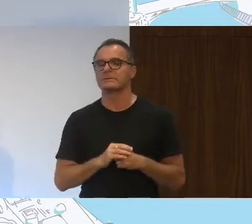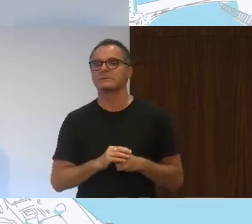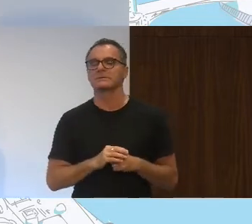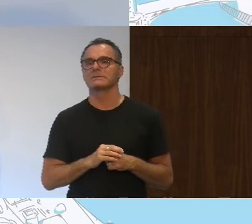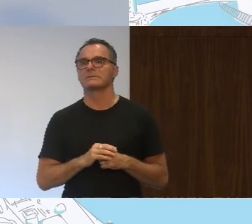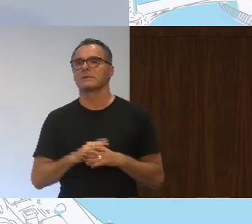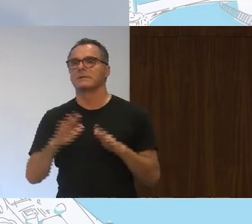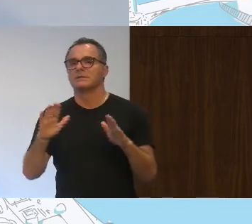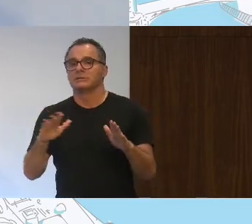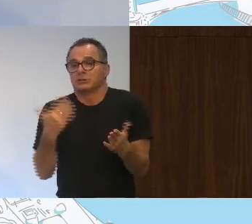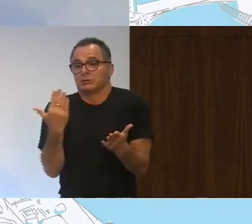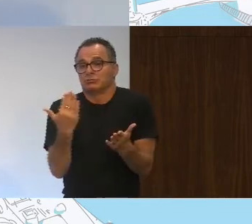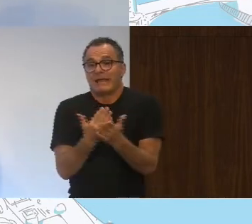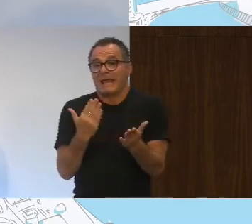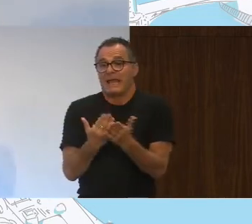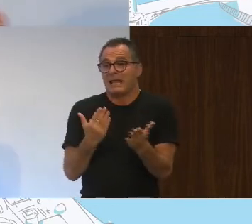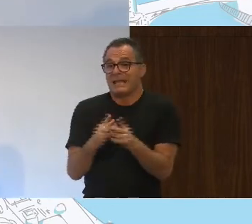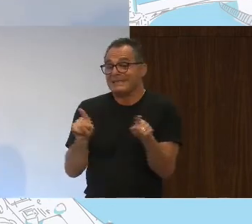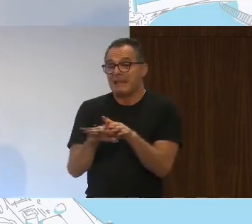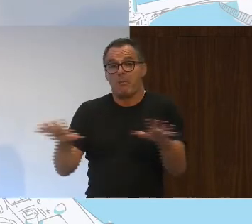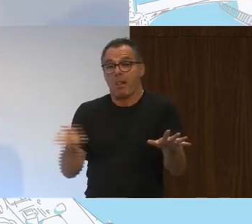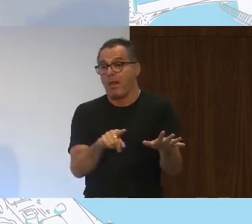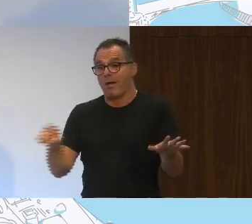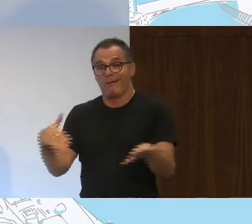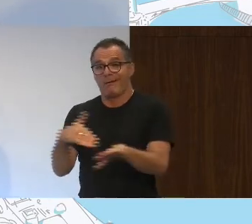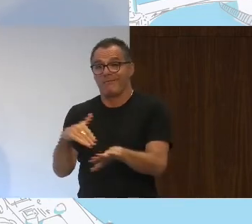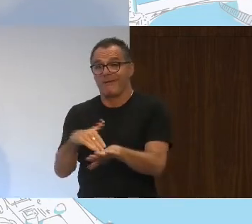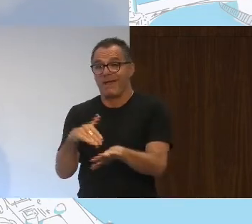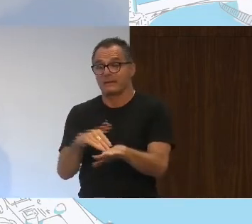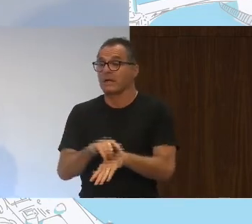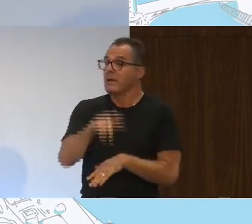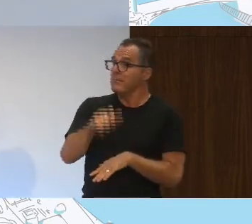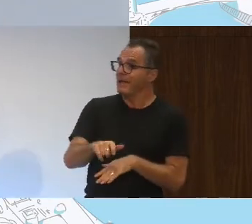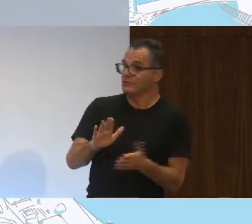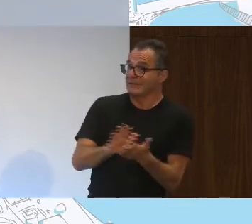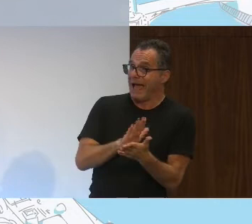there's not much in it. I think. I think I think patients quite like having the Botox because they like the contact